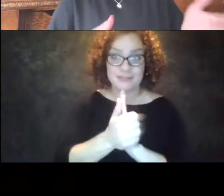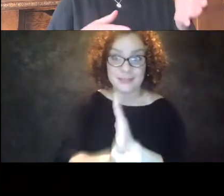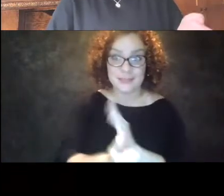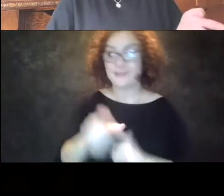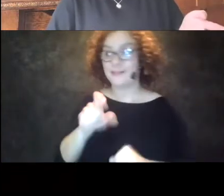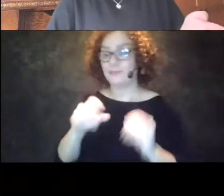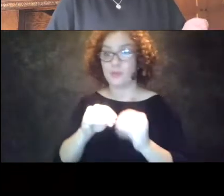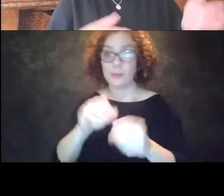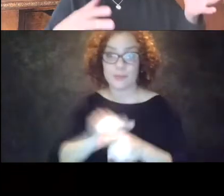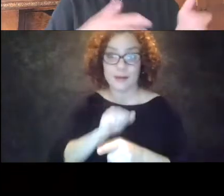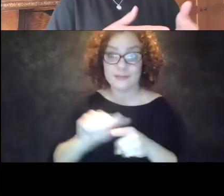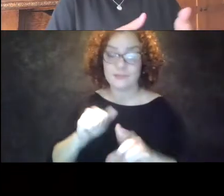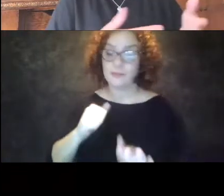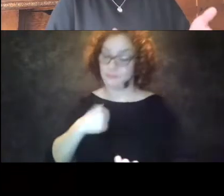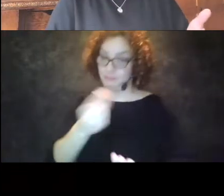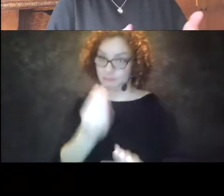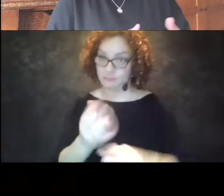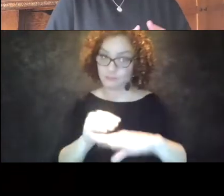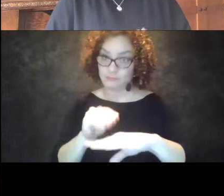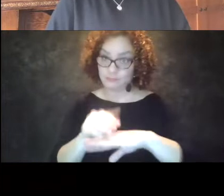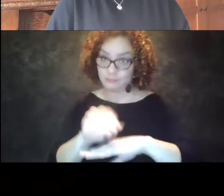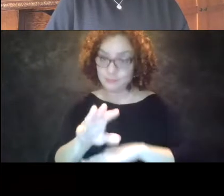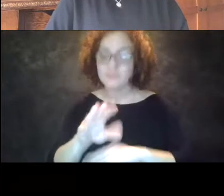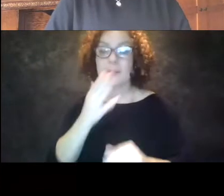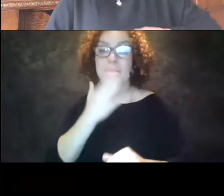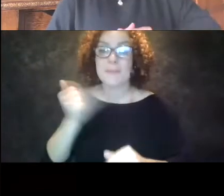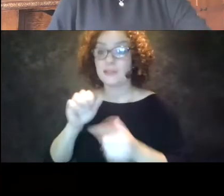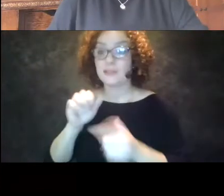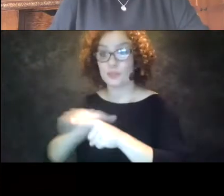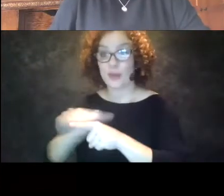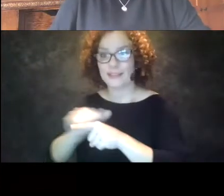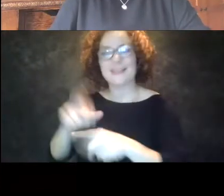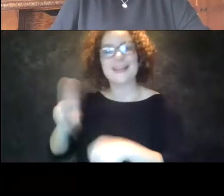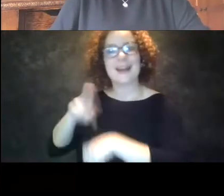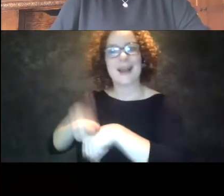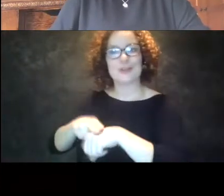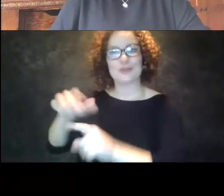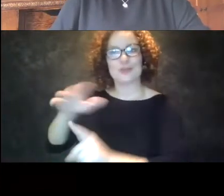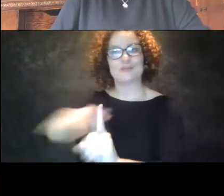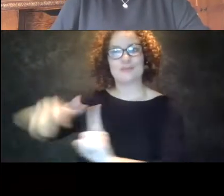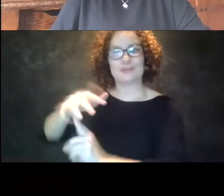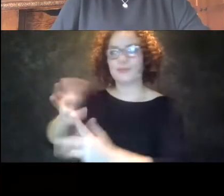natural contexts with peers helping them. Students that use different modes of communication.